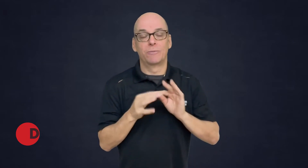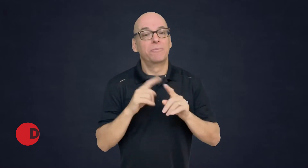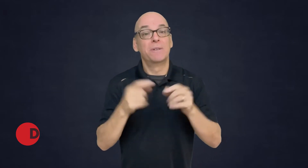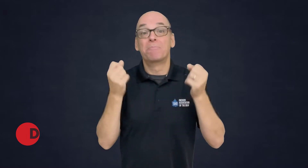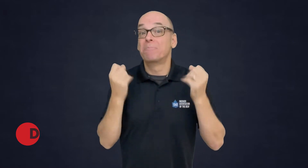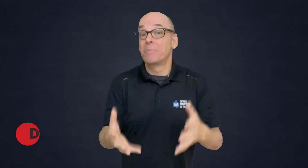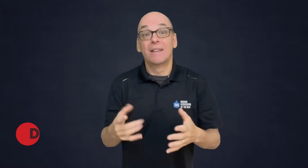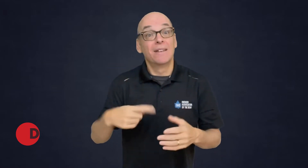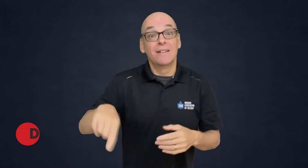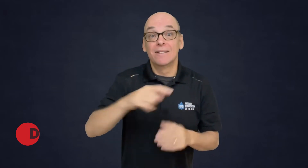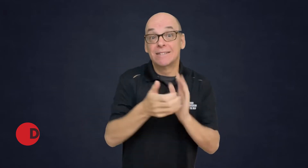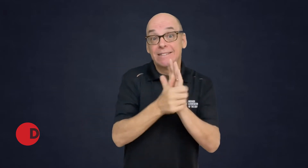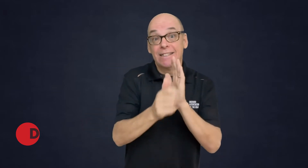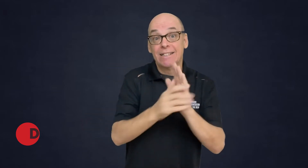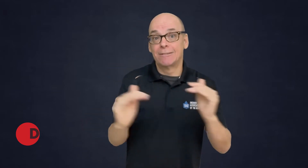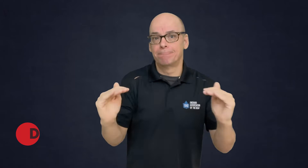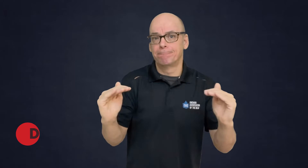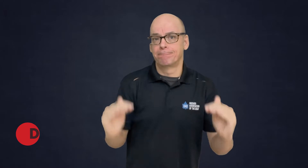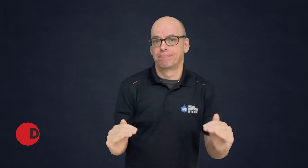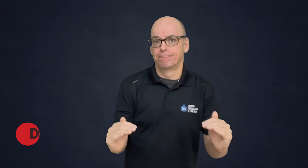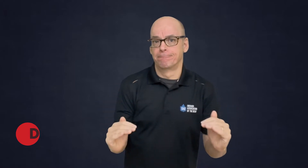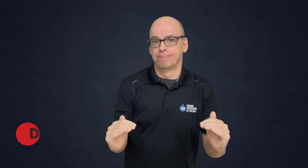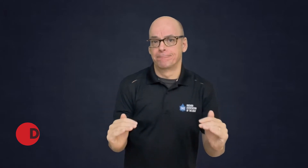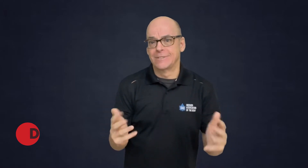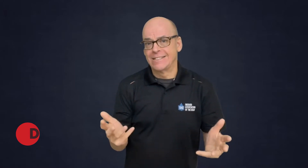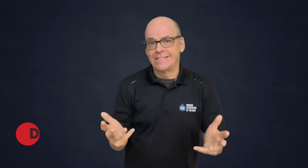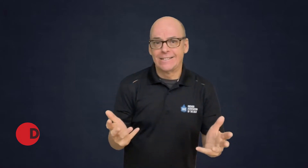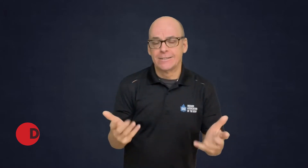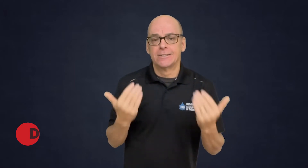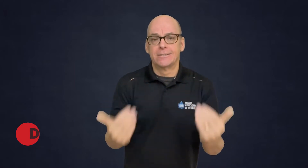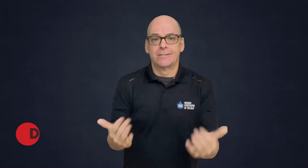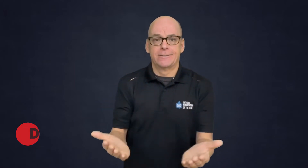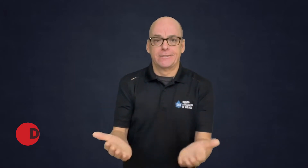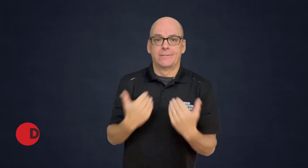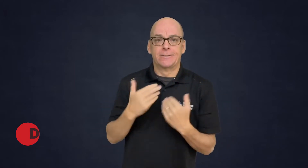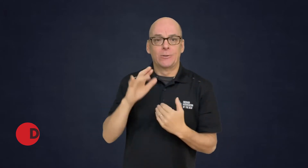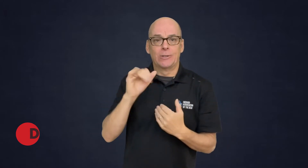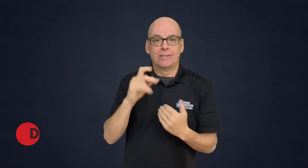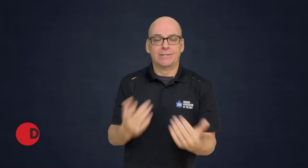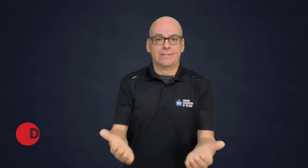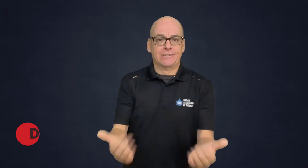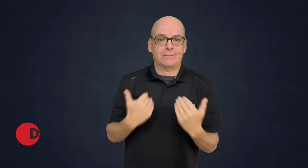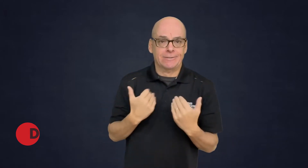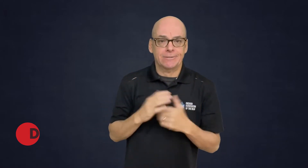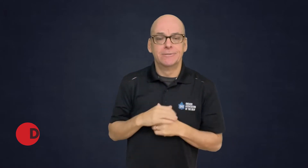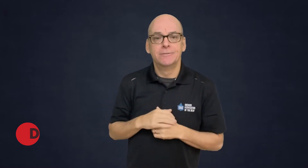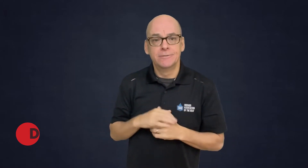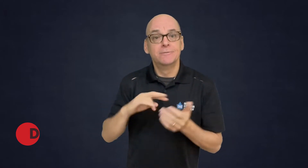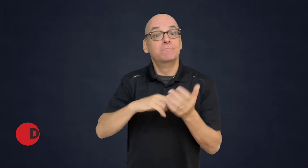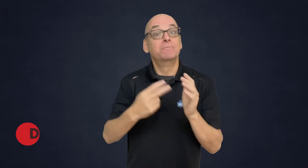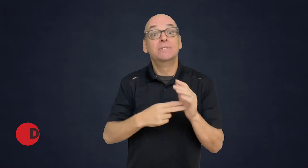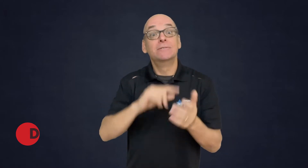Many who enroll lack these skills, which is risky.